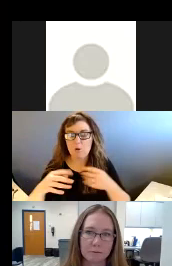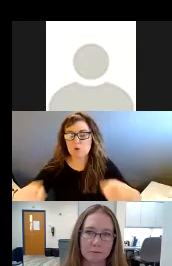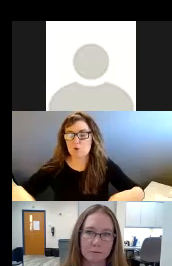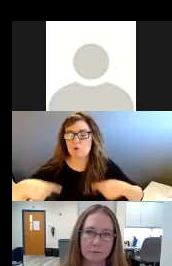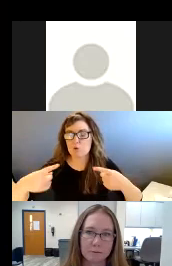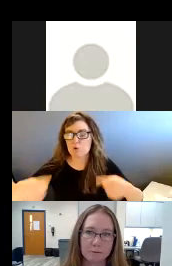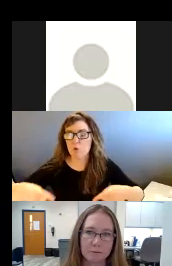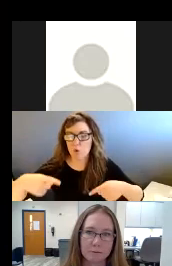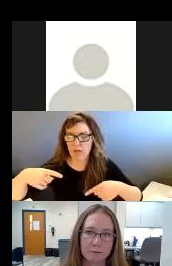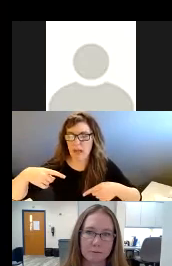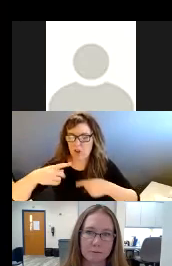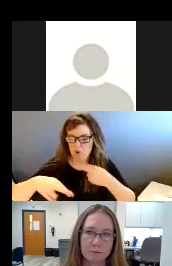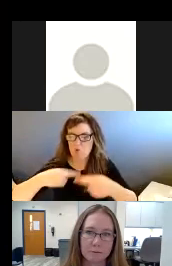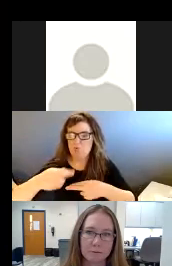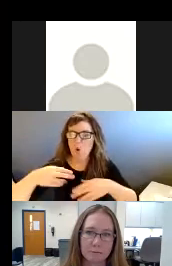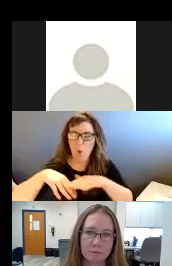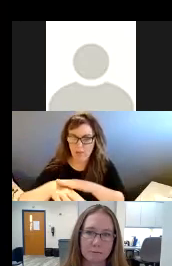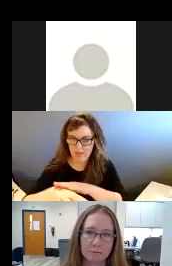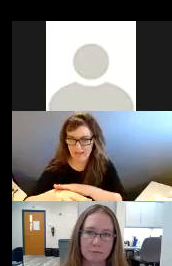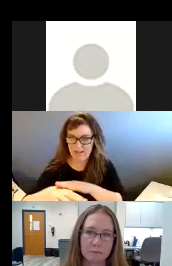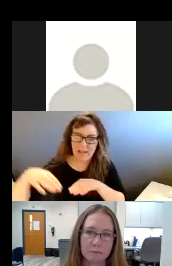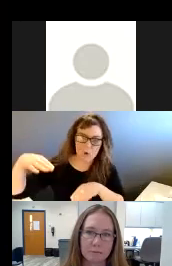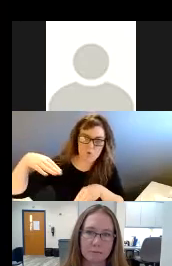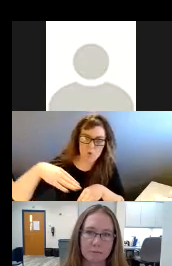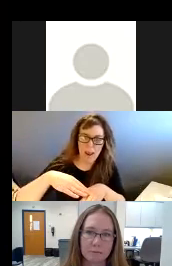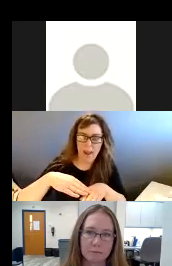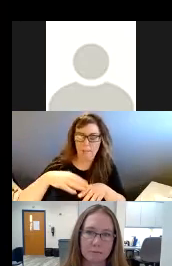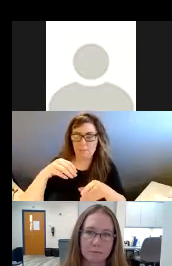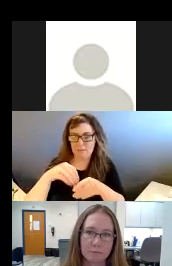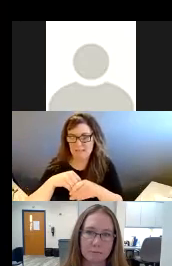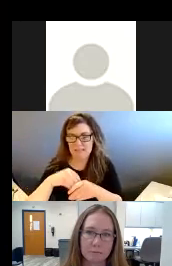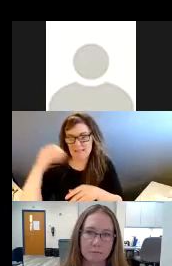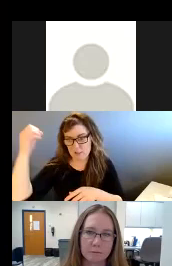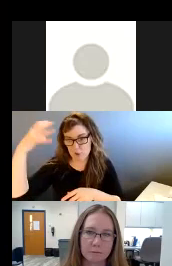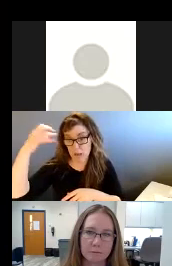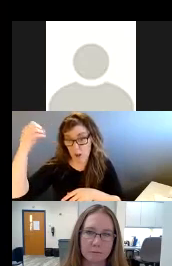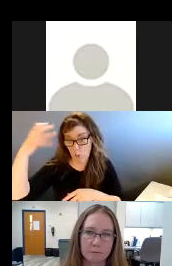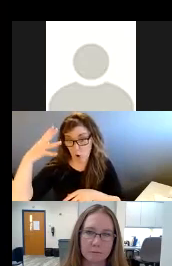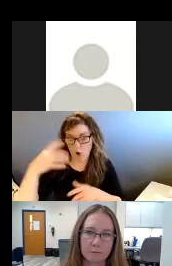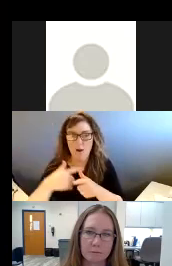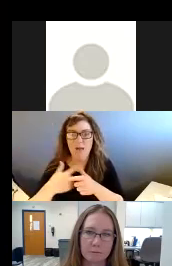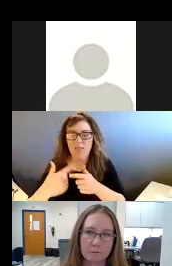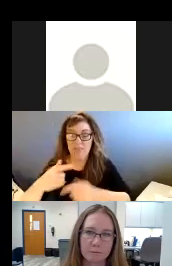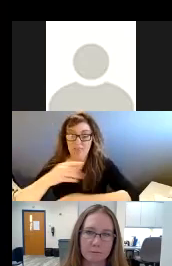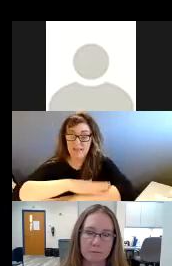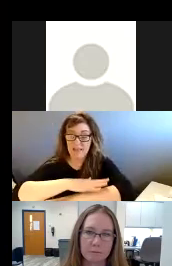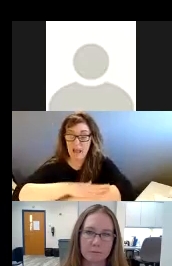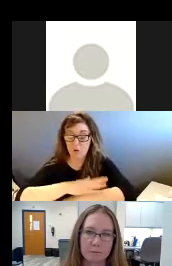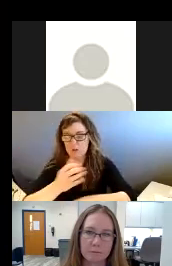TO GET INTO THE SHOWER, AND THEY TOOK OUT THAT COUNTER SPACE AND HAVE JUST A COUNTER SINK.